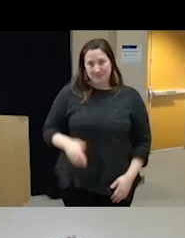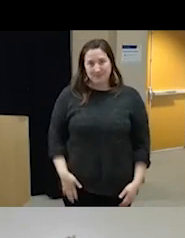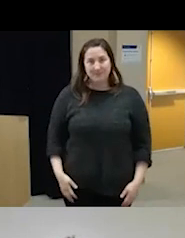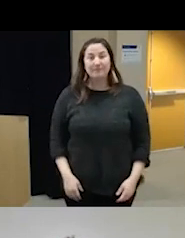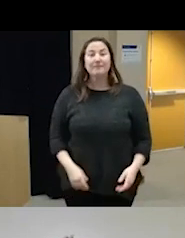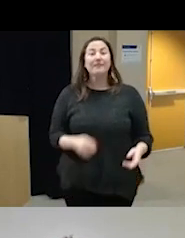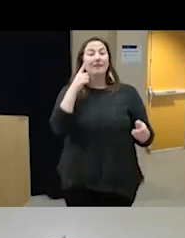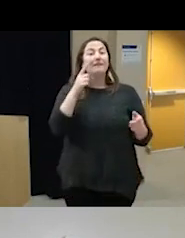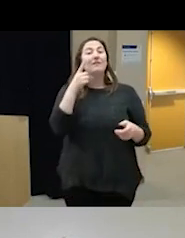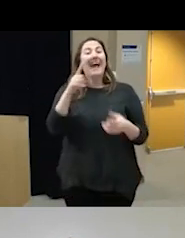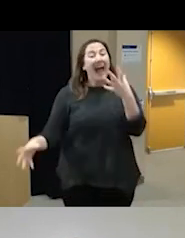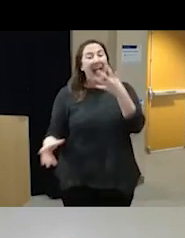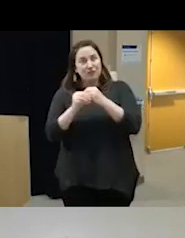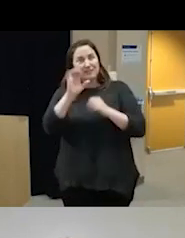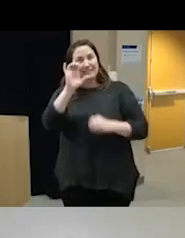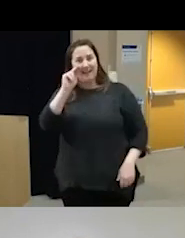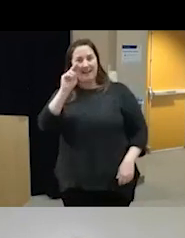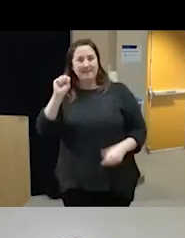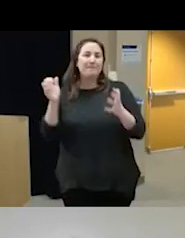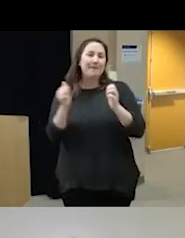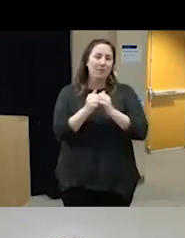compared to CNS abnormalities.